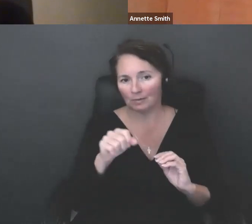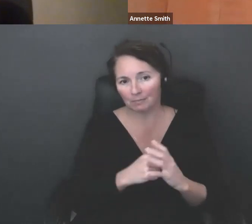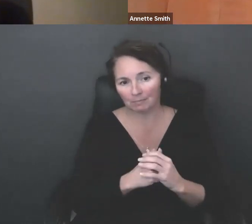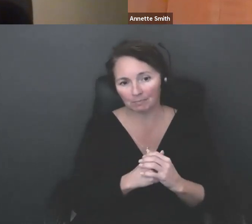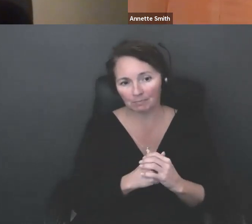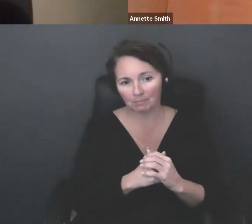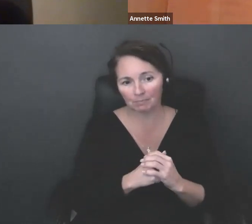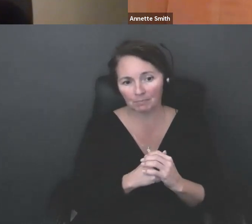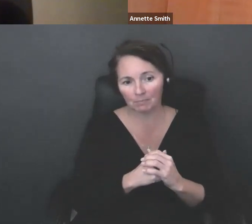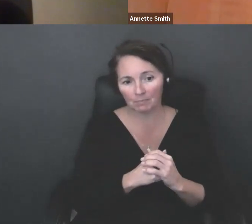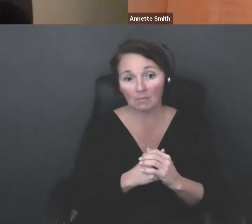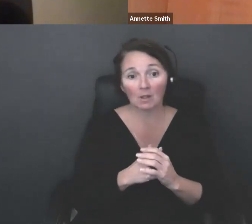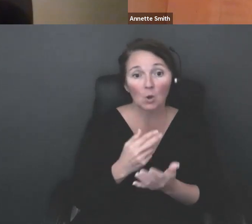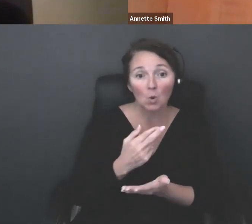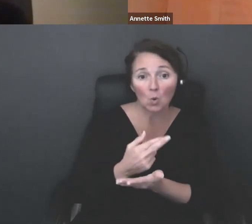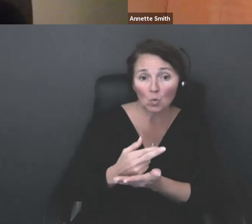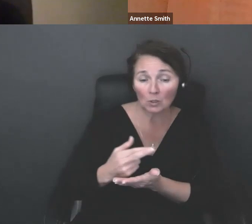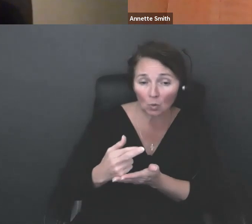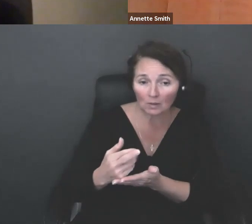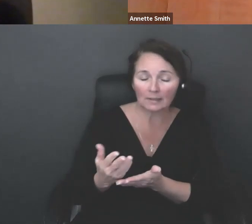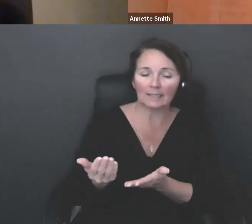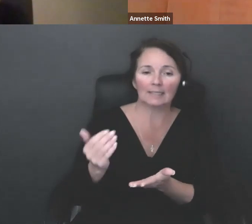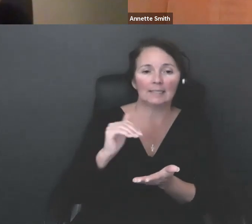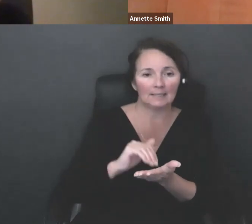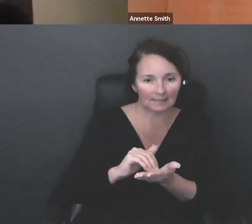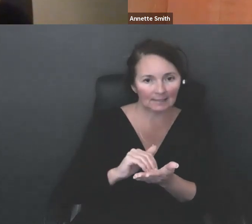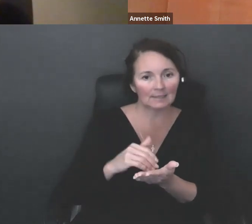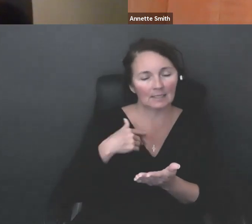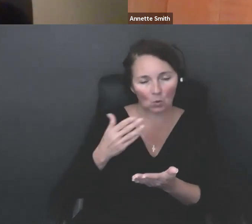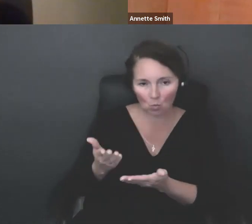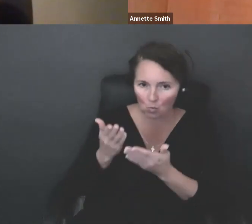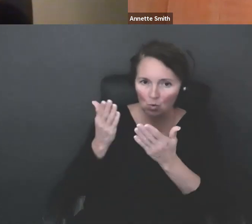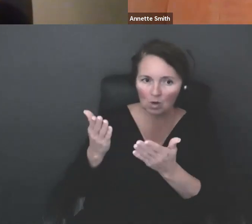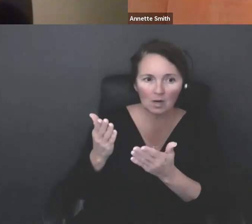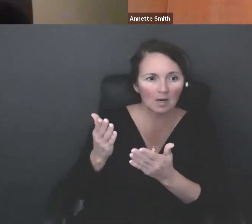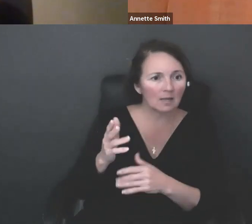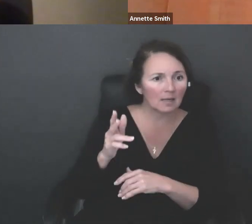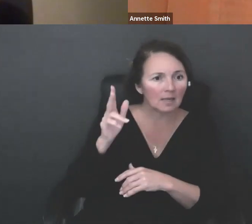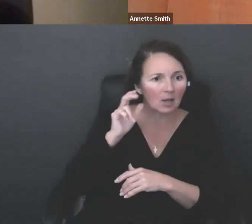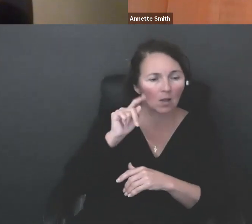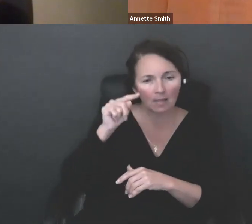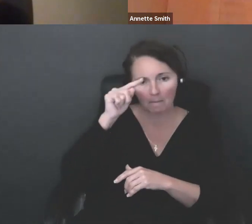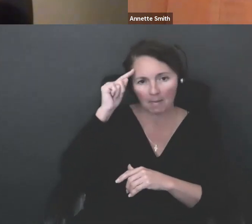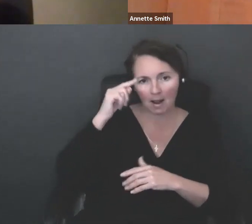So we definitely need more of that. For resources on that, again, I definitely